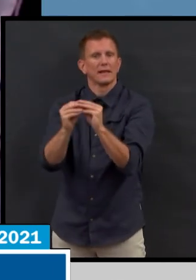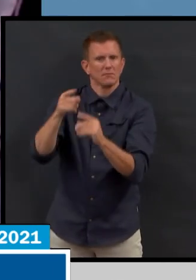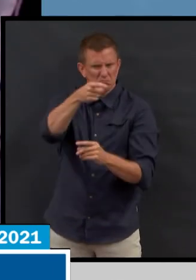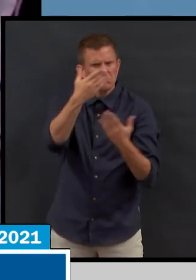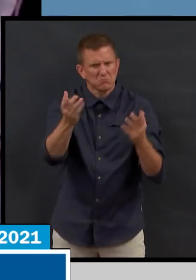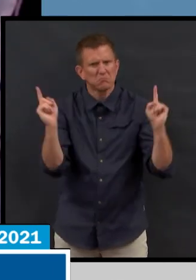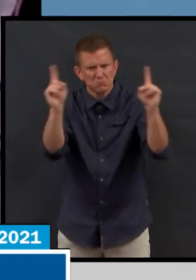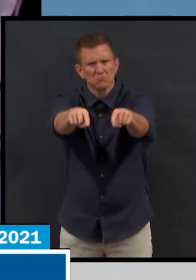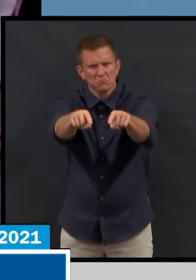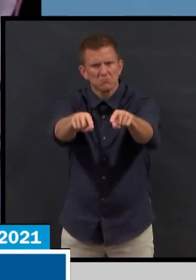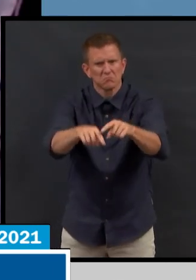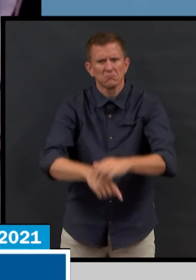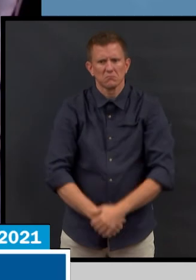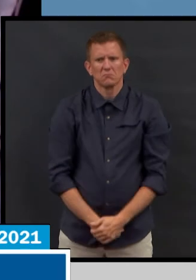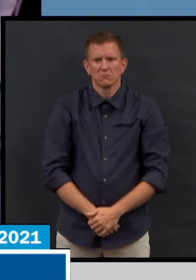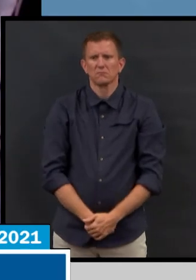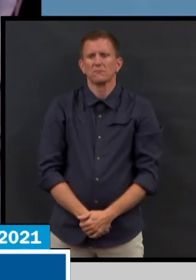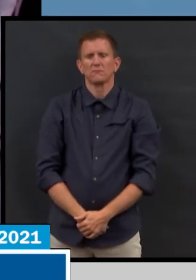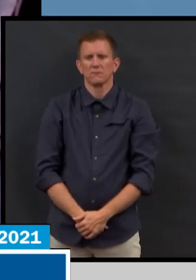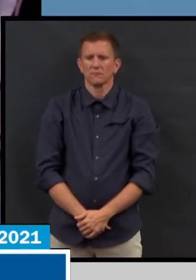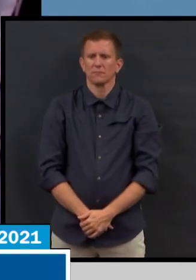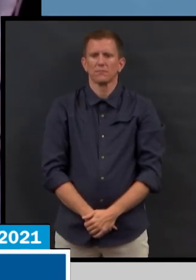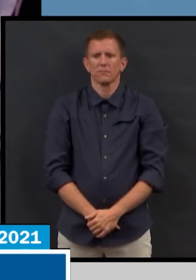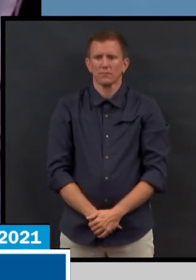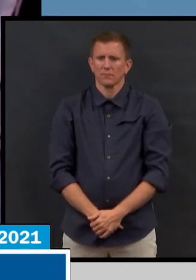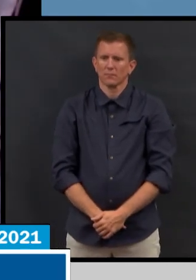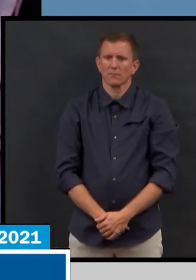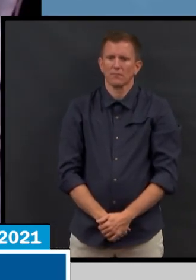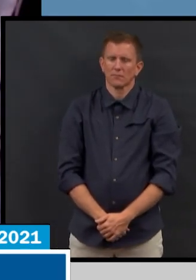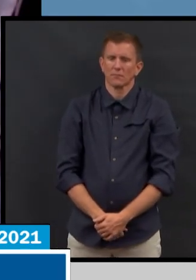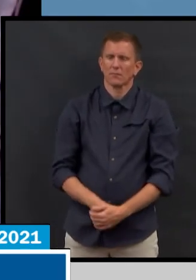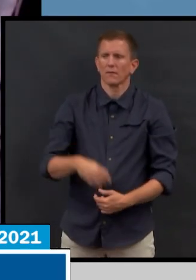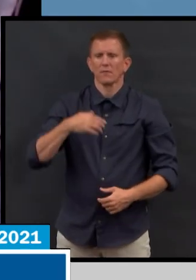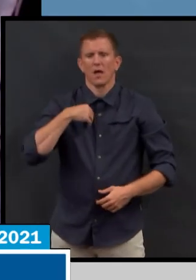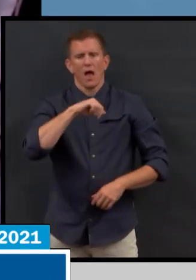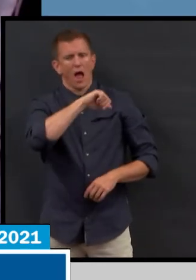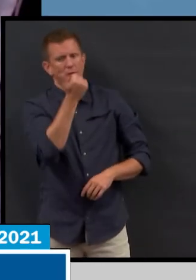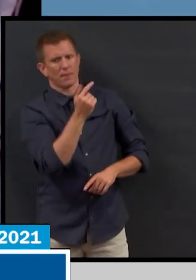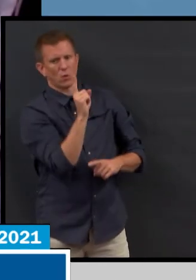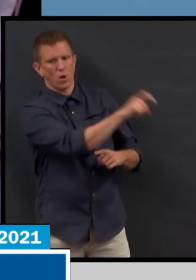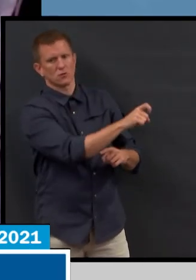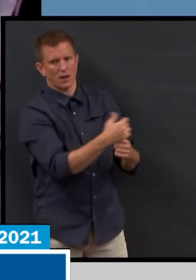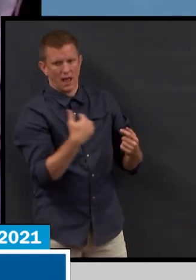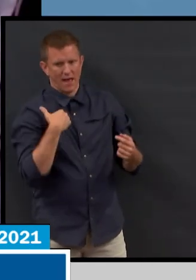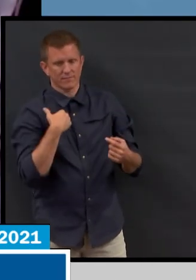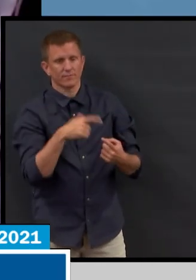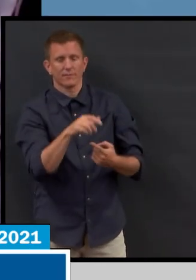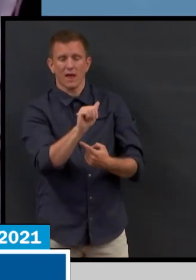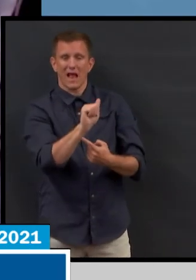facebook side it says what are you proposing for accessory dwelling units in east colfax and why